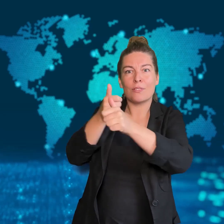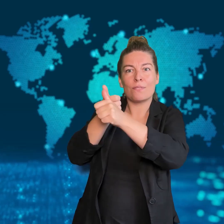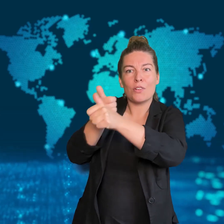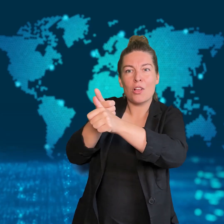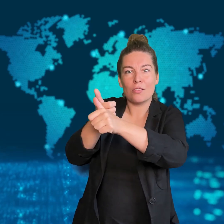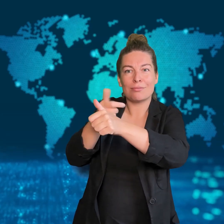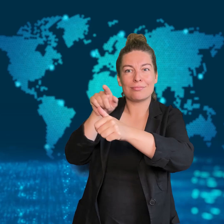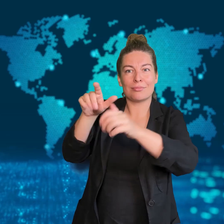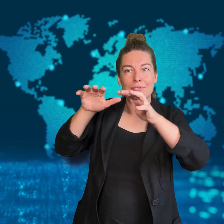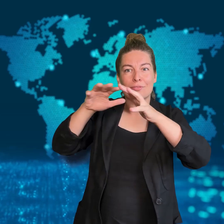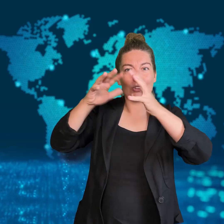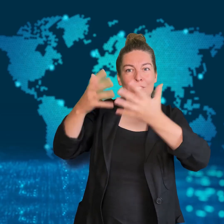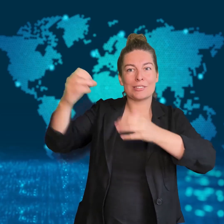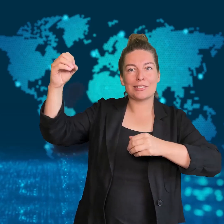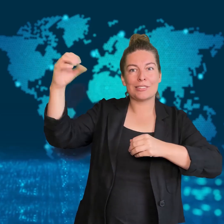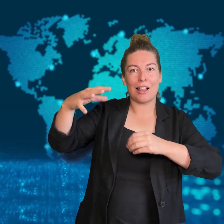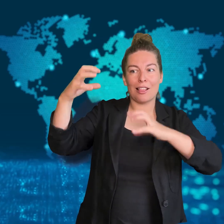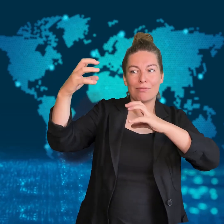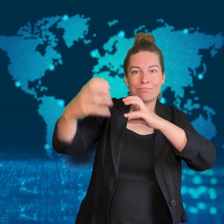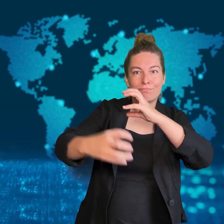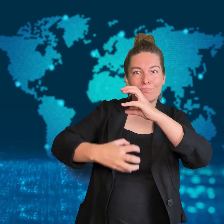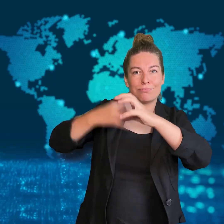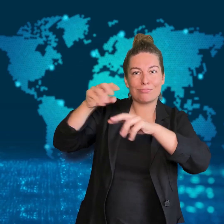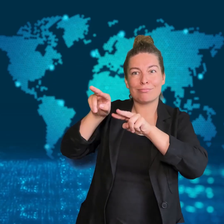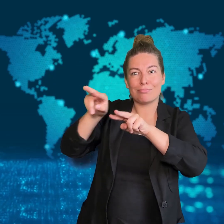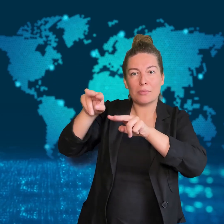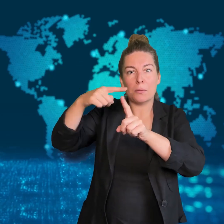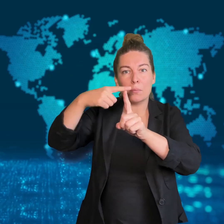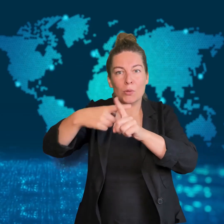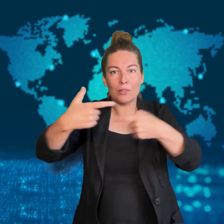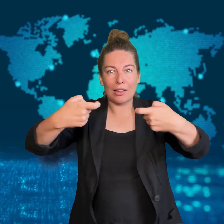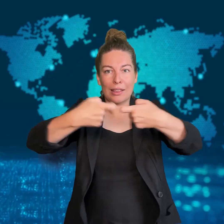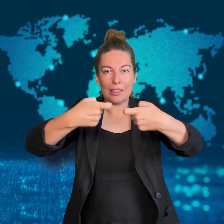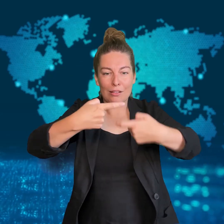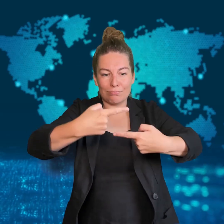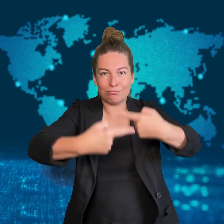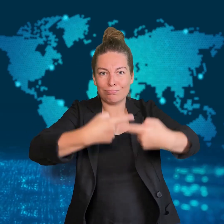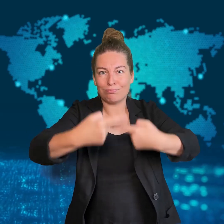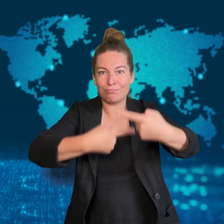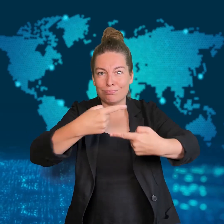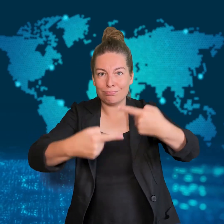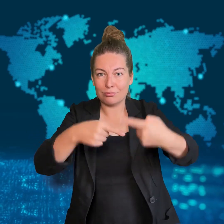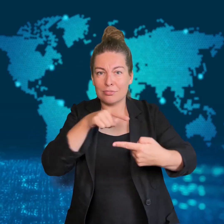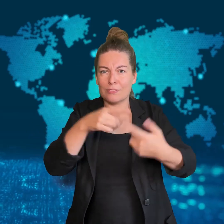When they completed the work, they ran out of time to remove